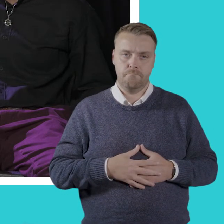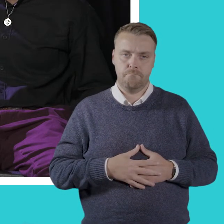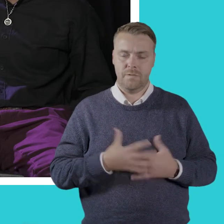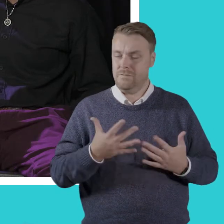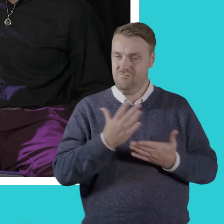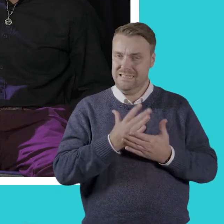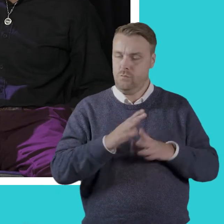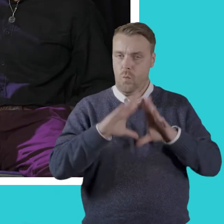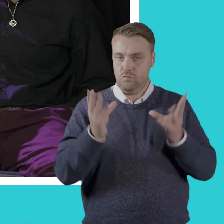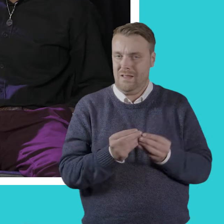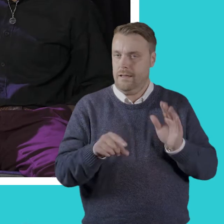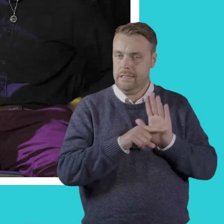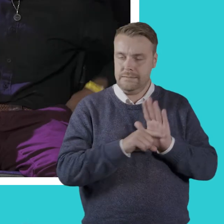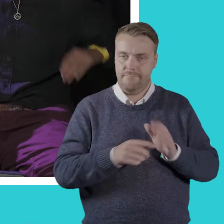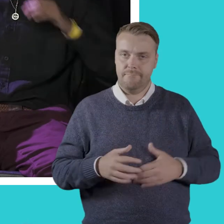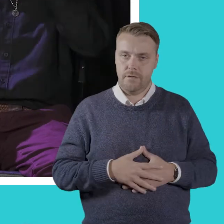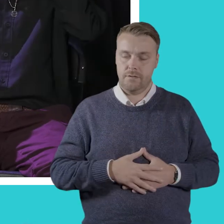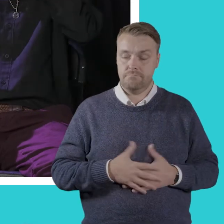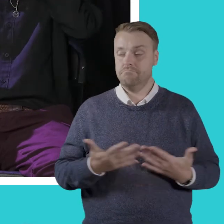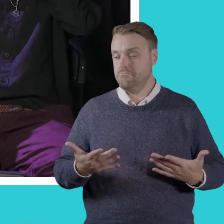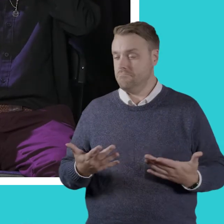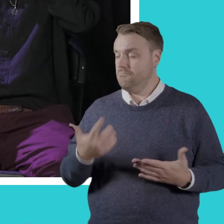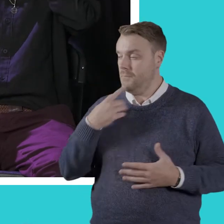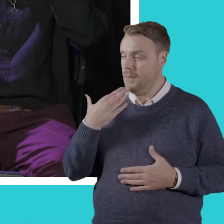Yeah thank you so much showing that. Definitely I think I can't remember who said it but it's